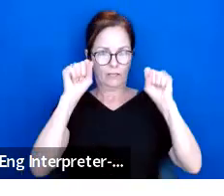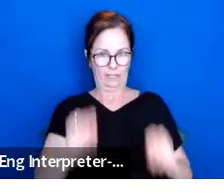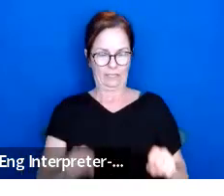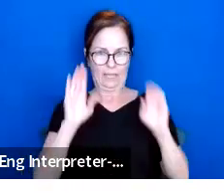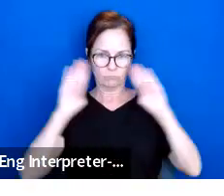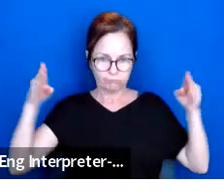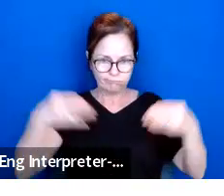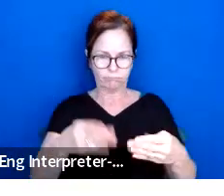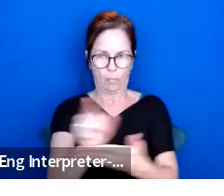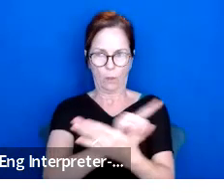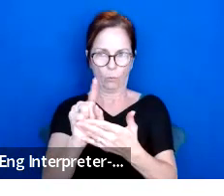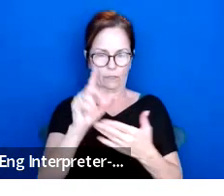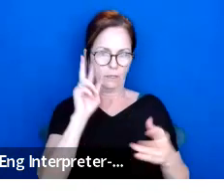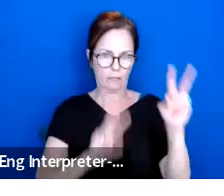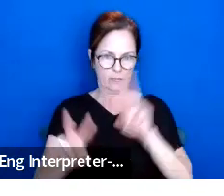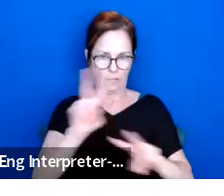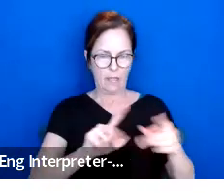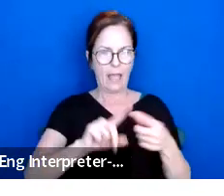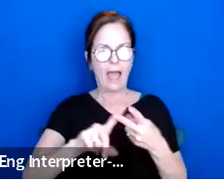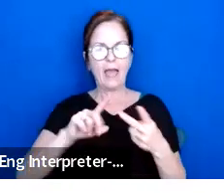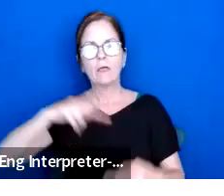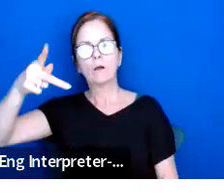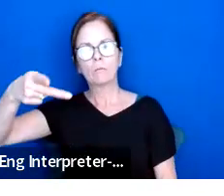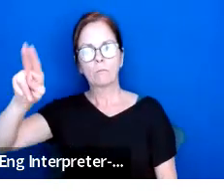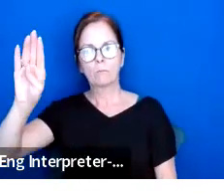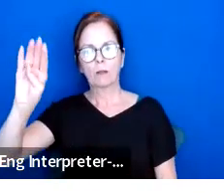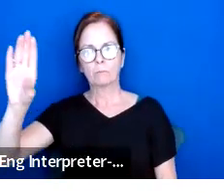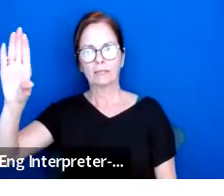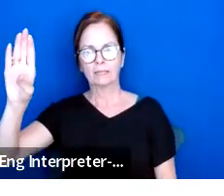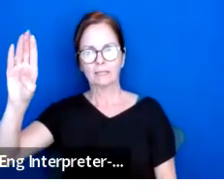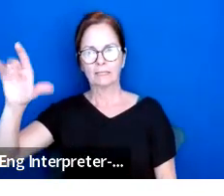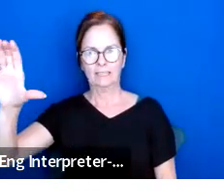The public facing pages. So when we talk about public tracing pages, that can be your announcements, it can be the syllabus, you may be looking in general.